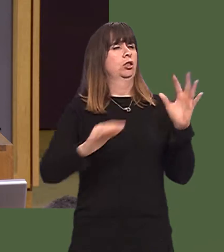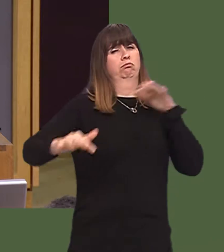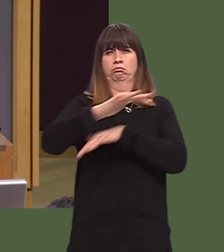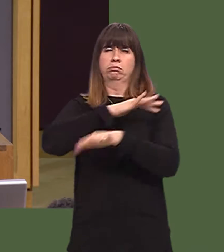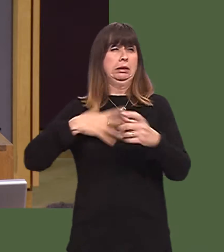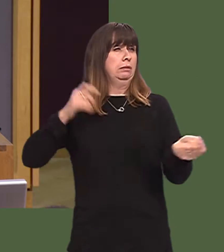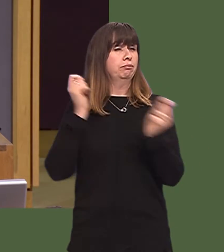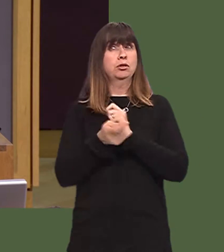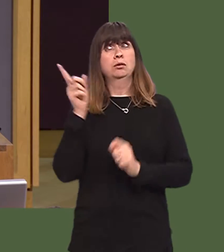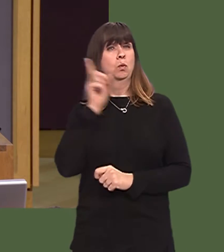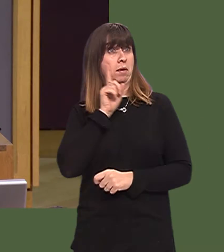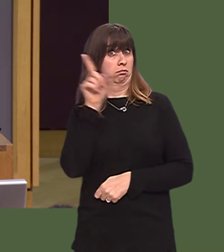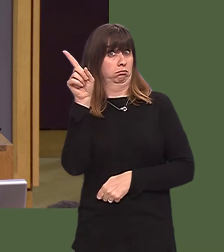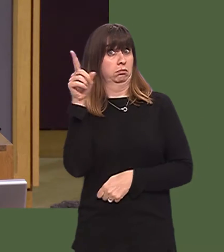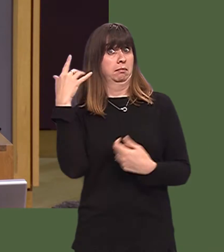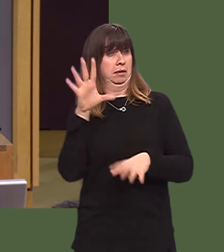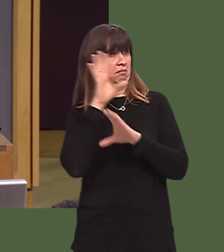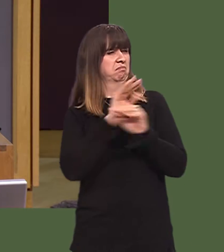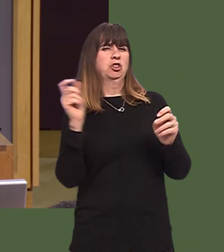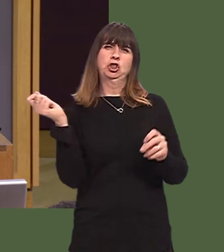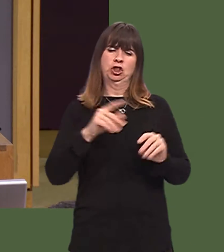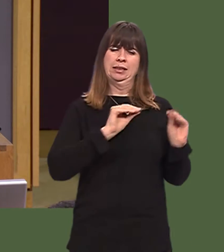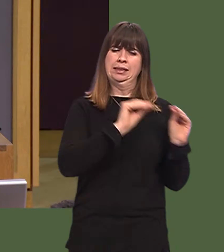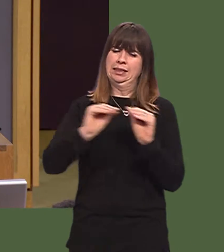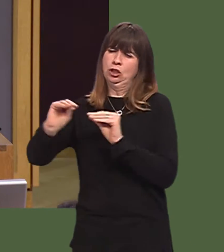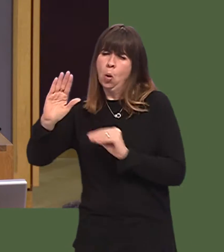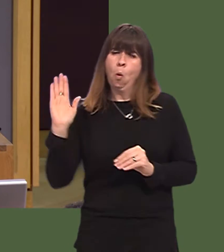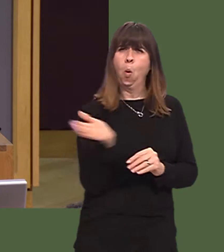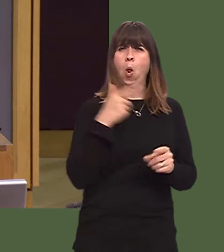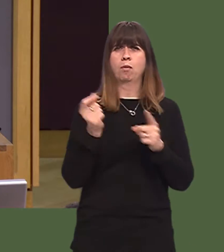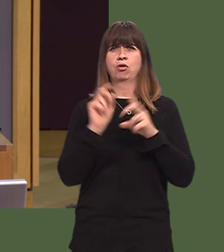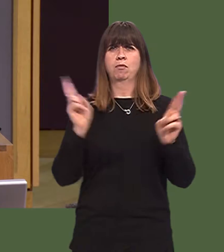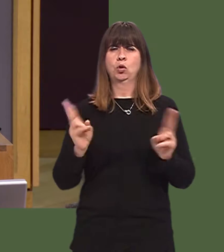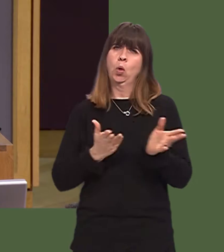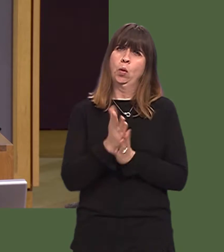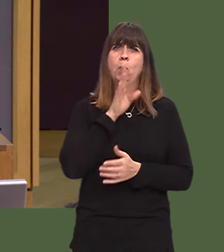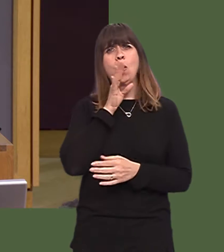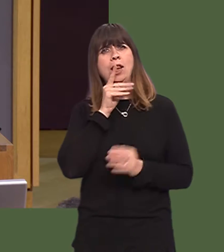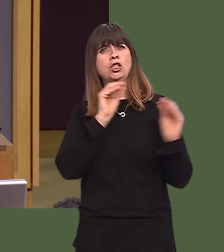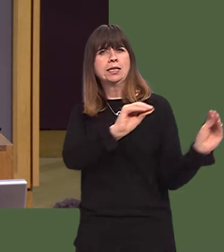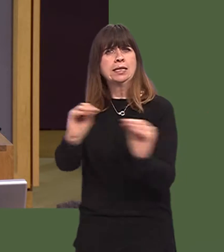She has suggested we should consider teaching all primary schools through the medium of Welsh.